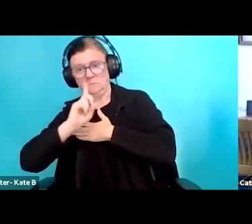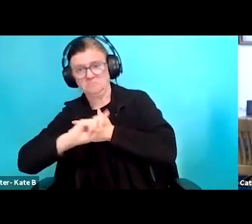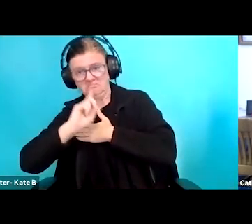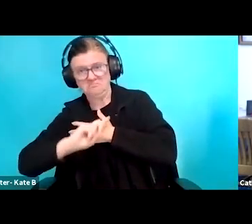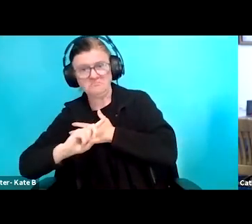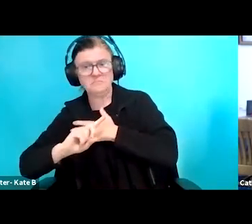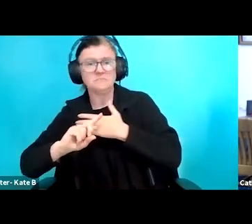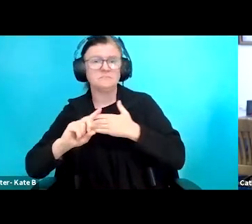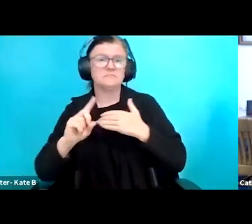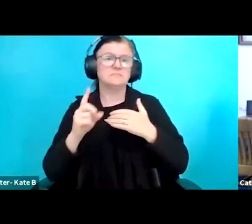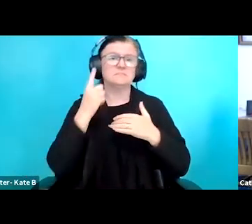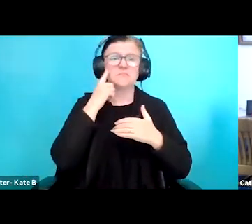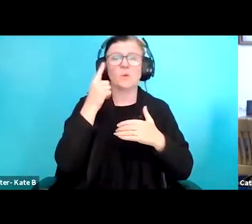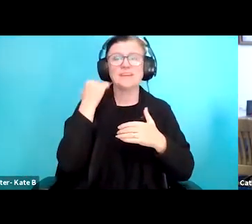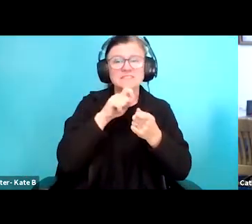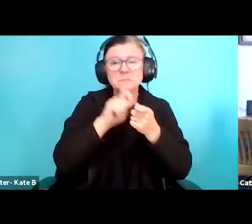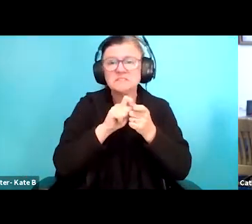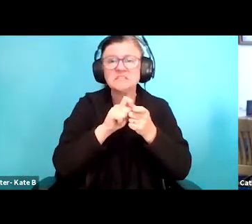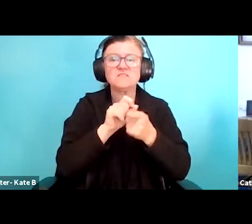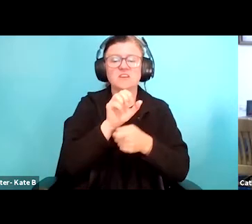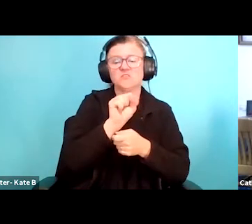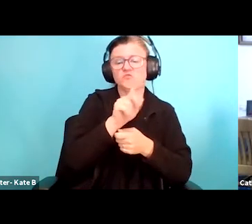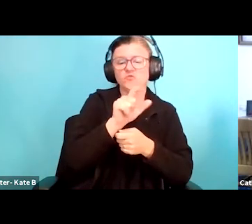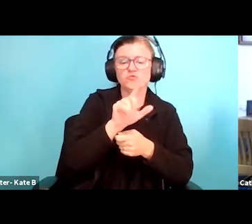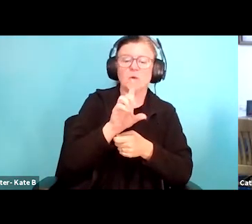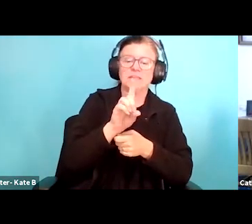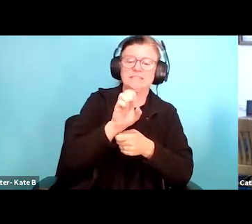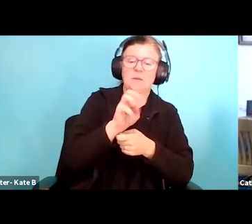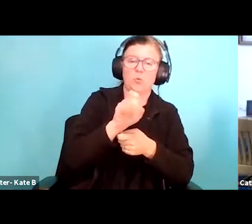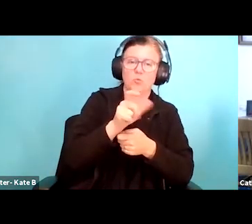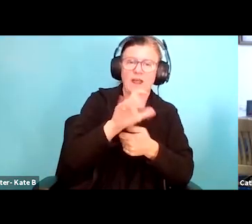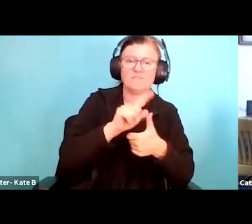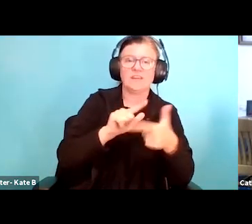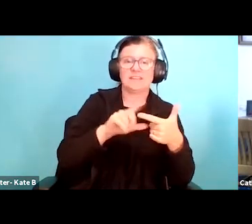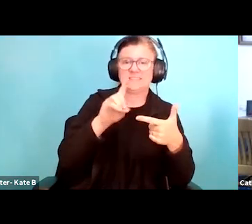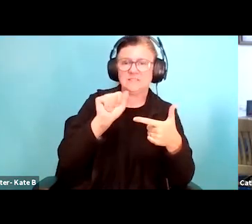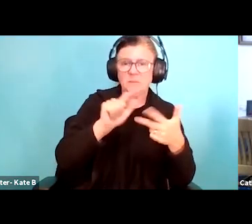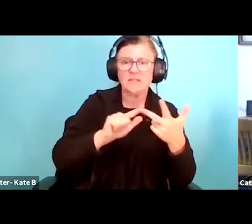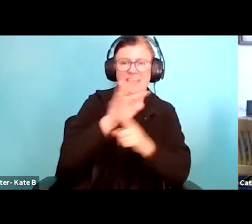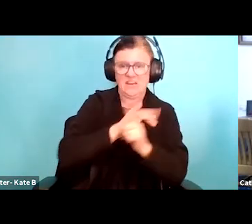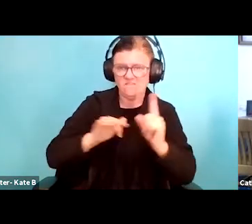social demographic characteristics disability type, and some environmental factors including